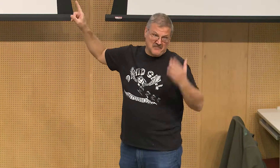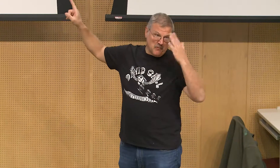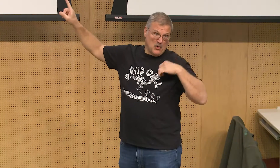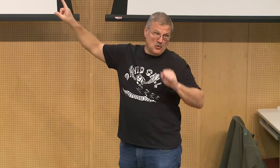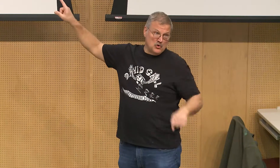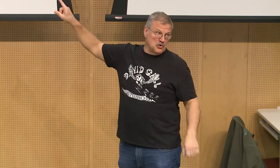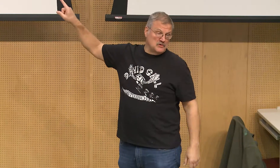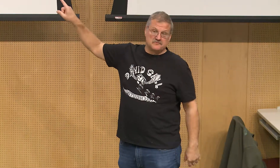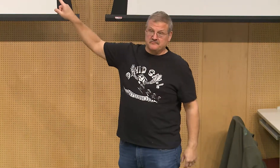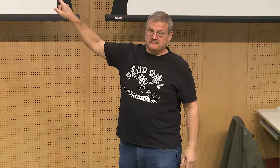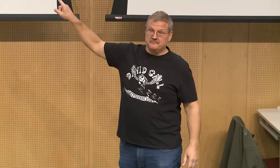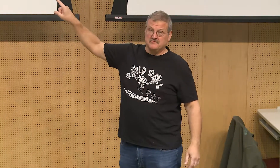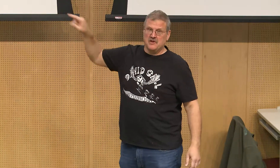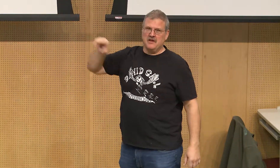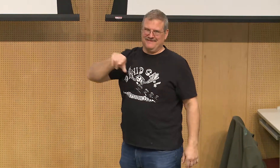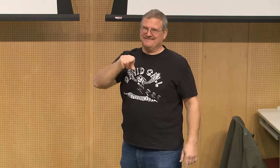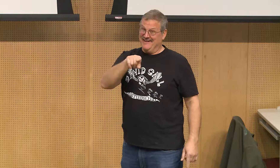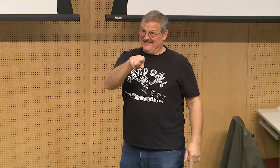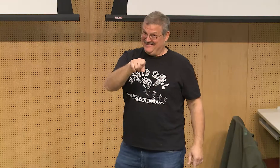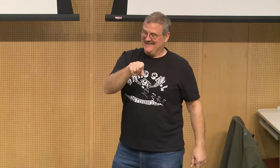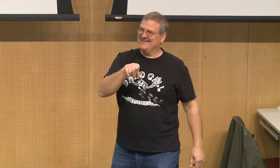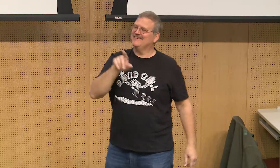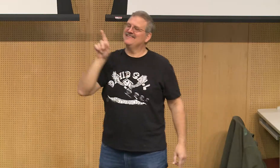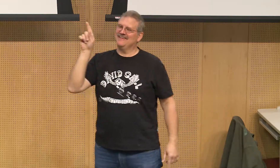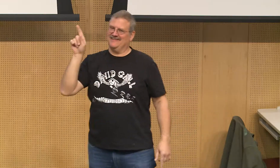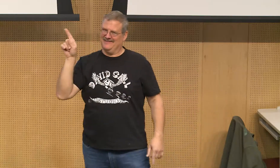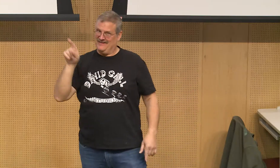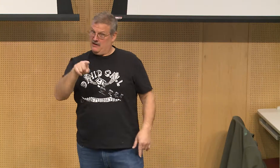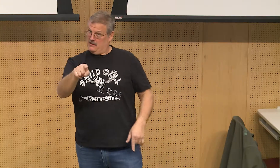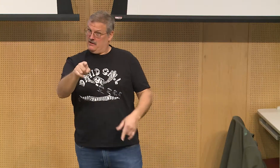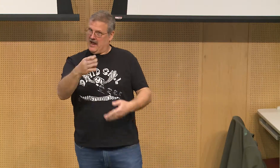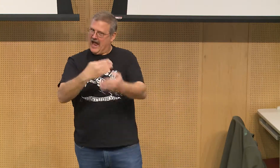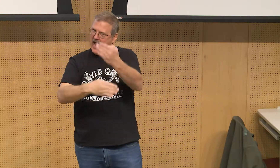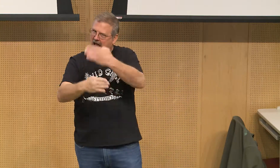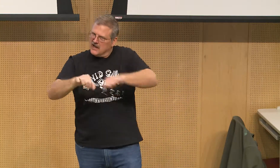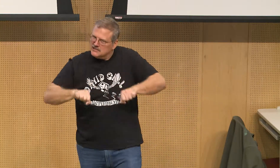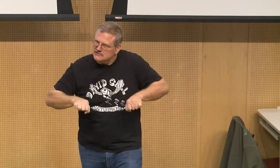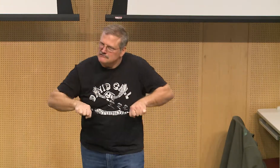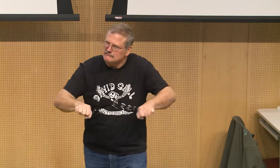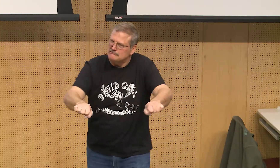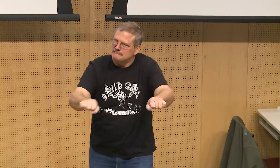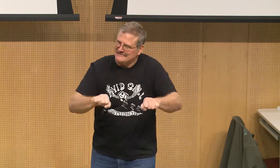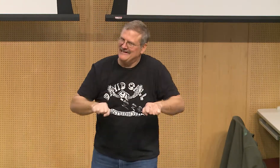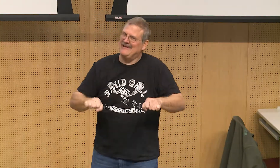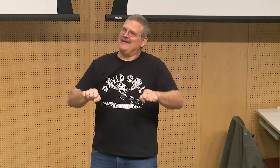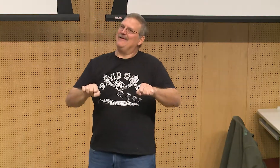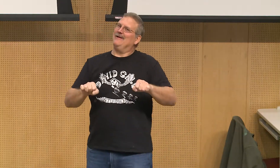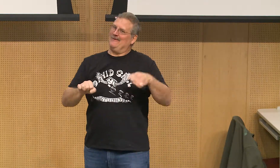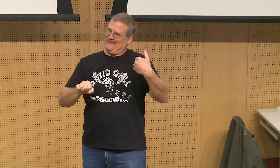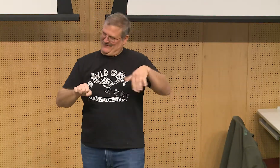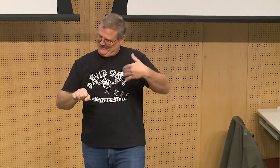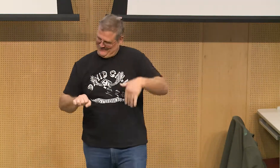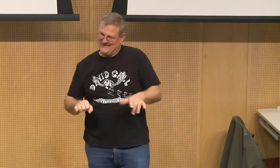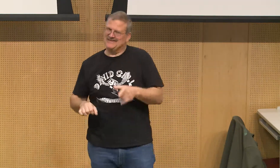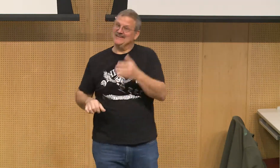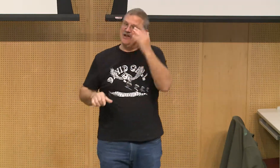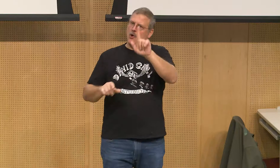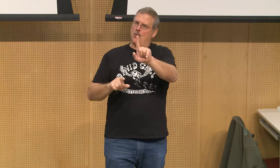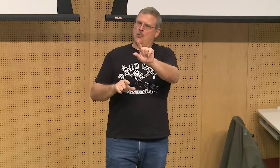Some people have seen this work. It's called "The Missing Jigsaw Puzzles." Now, think about, you know, my hands hand-rolling this.